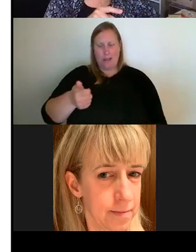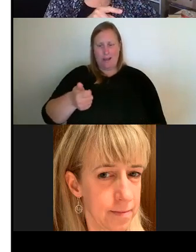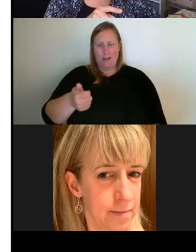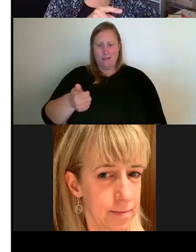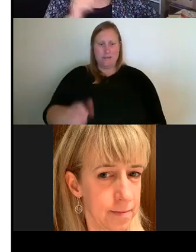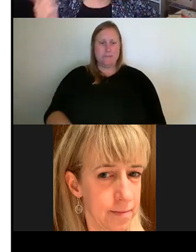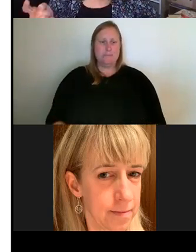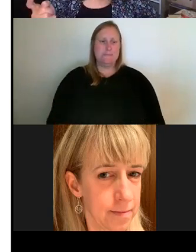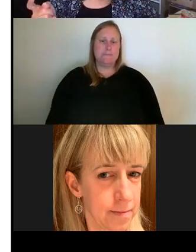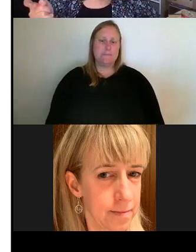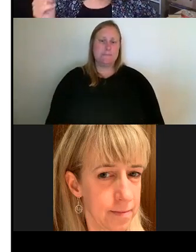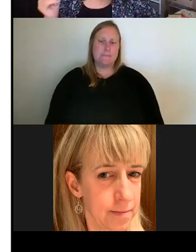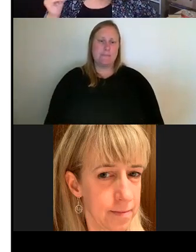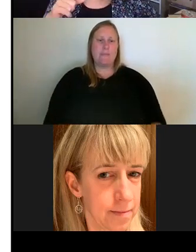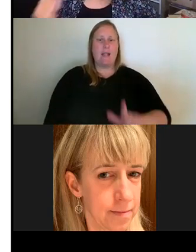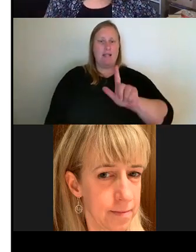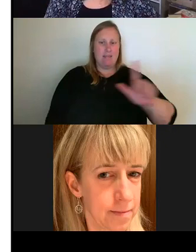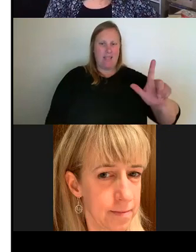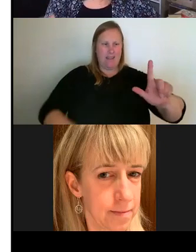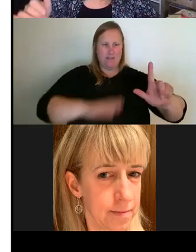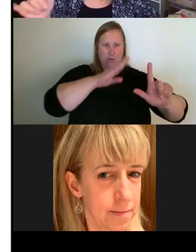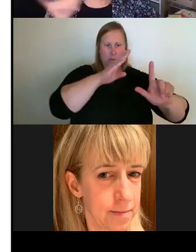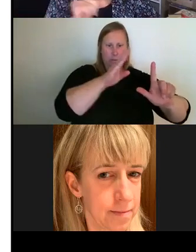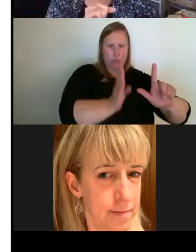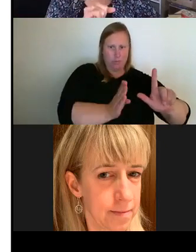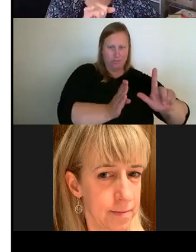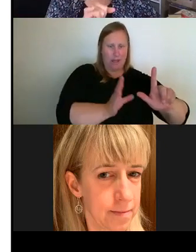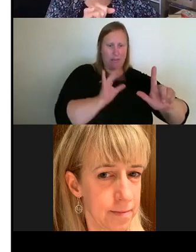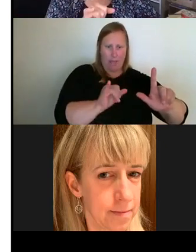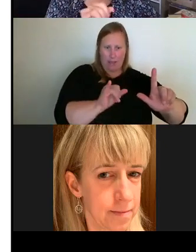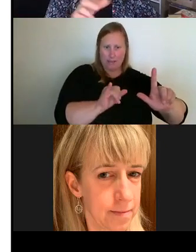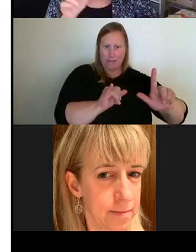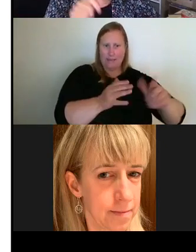for everybody. Left justified and right ragged is easier.